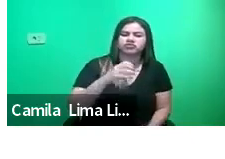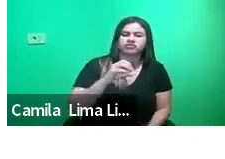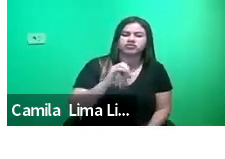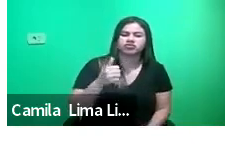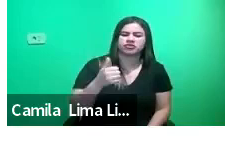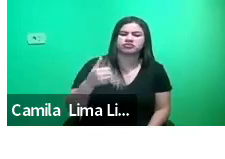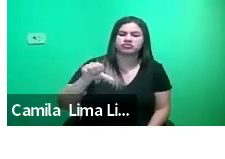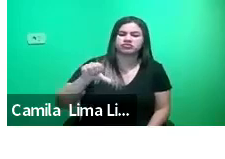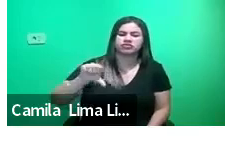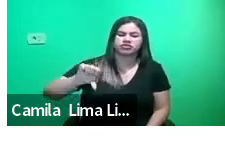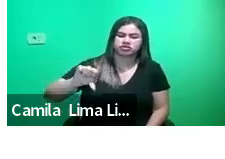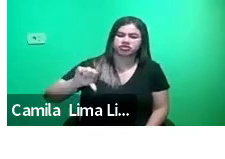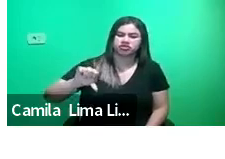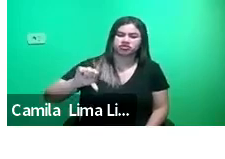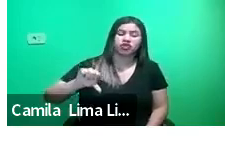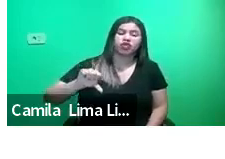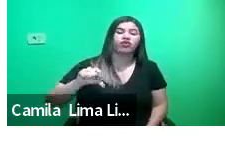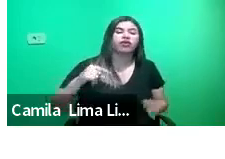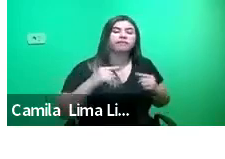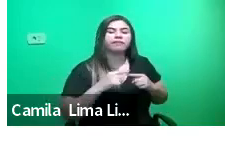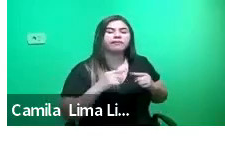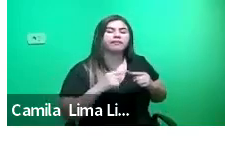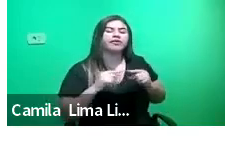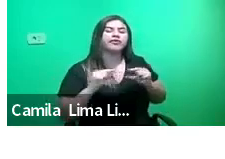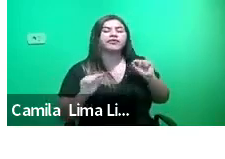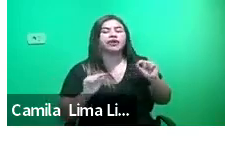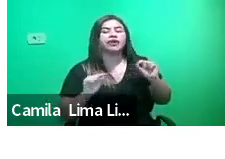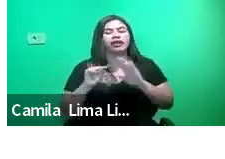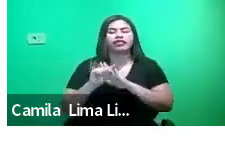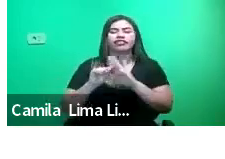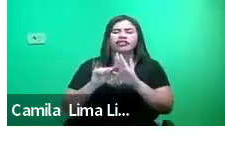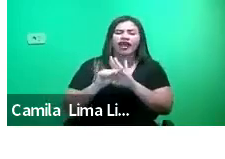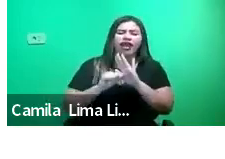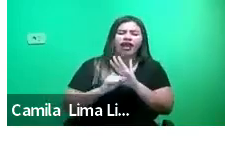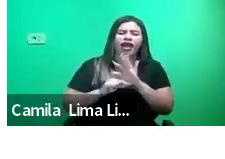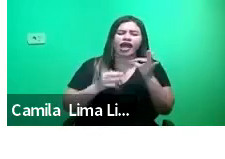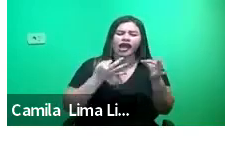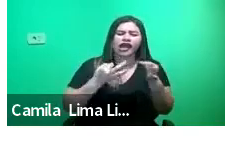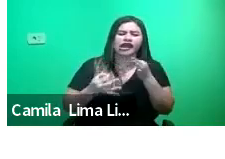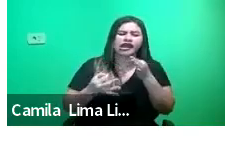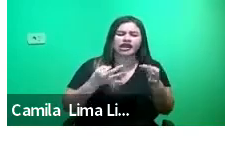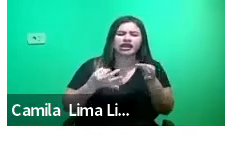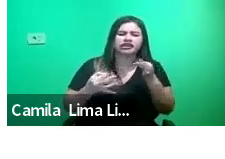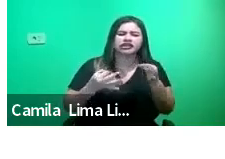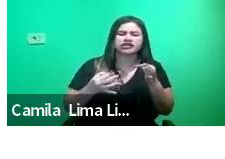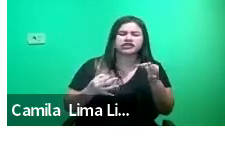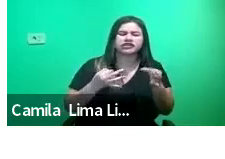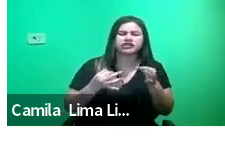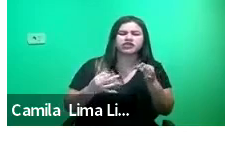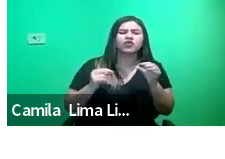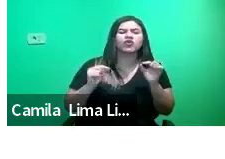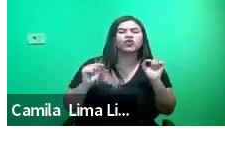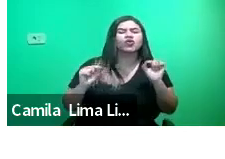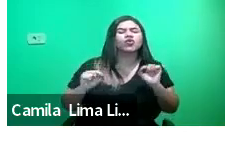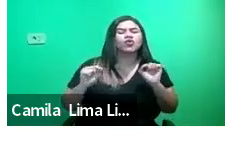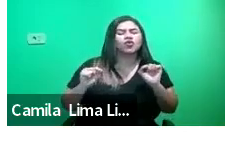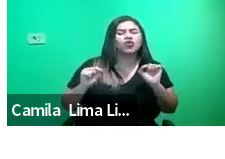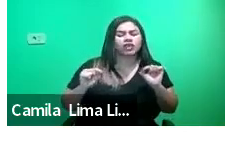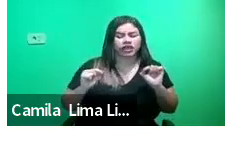the opportunity of a critical examination of the of the work of of the work of beasta to to consider more expansively to consider more expansively the